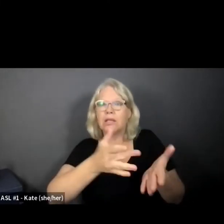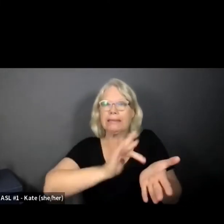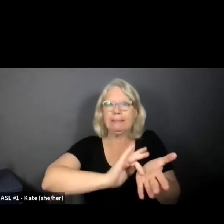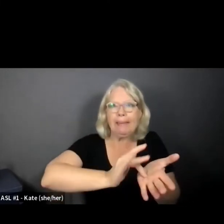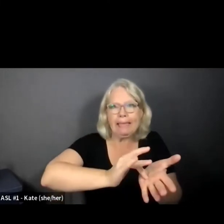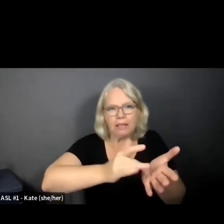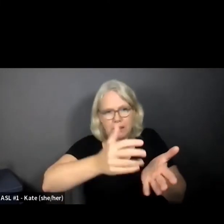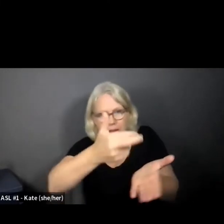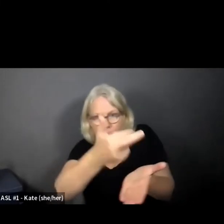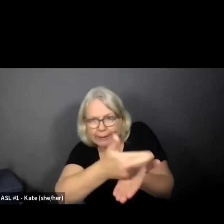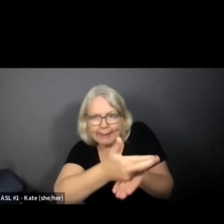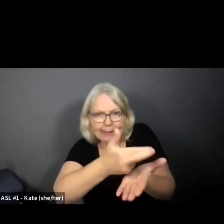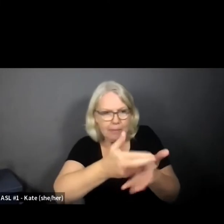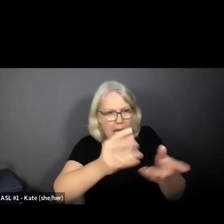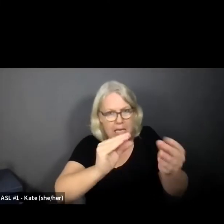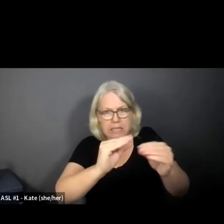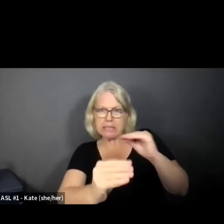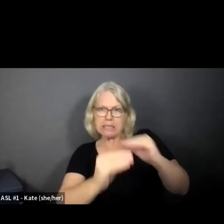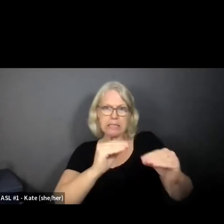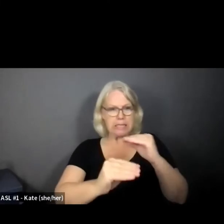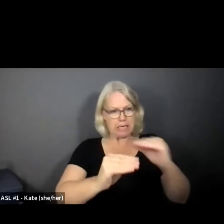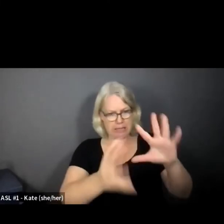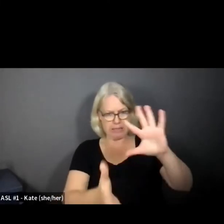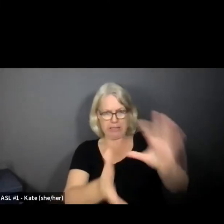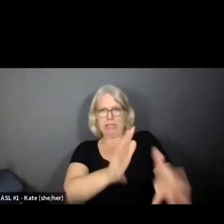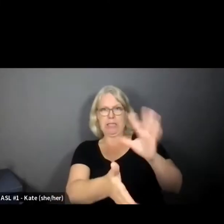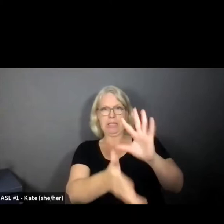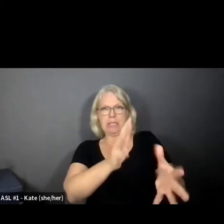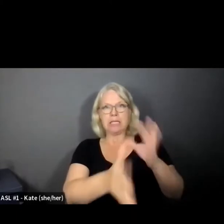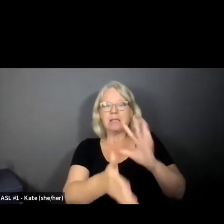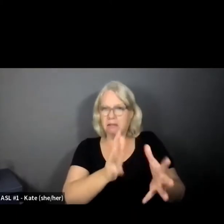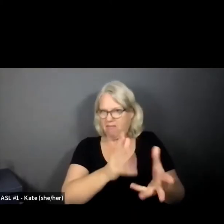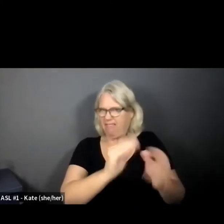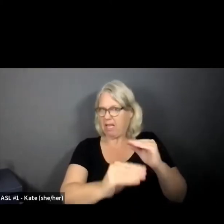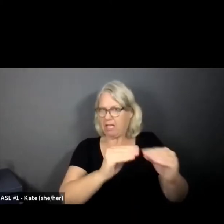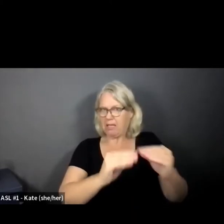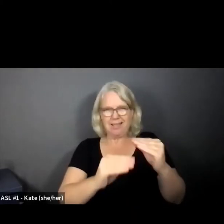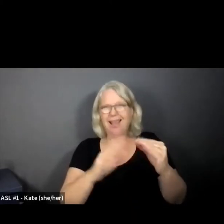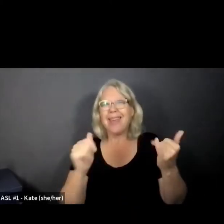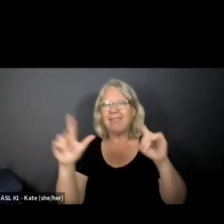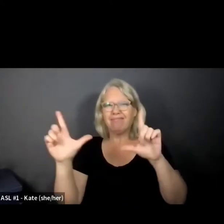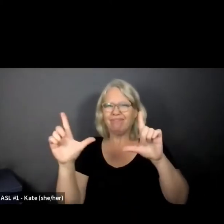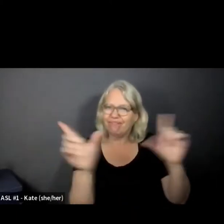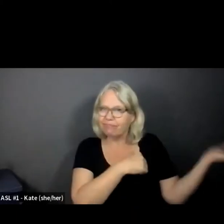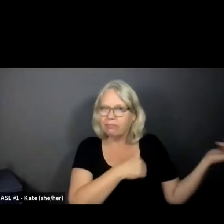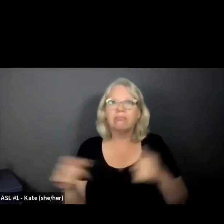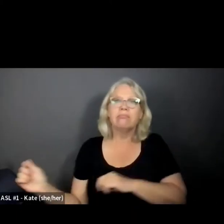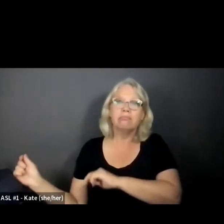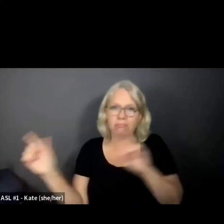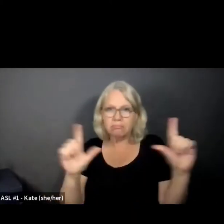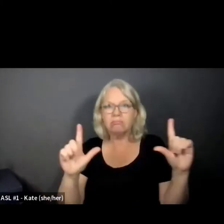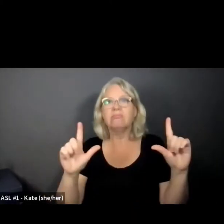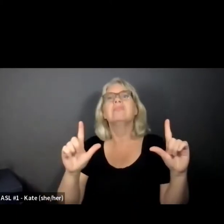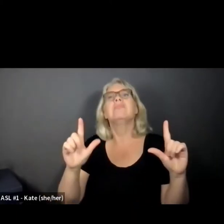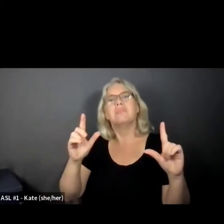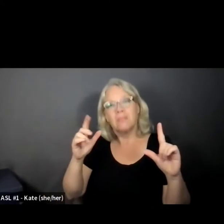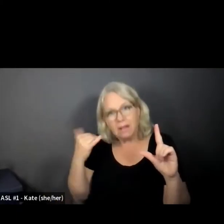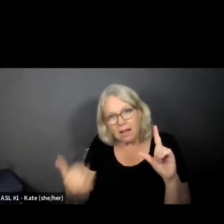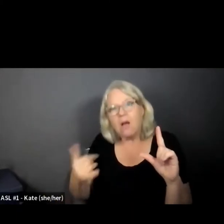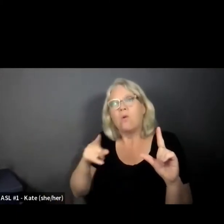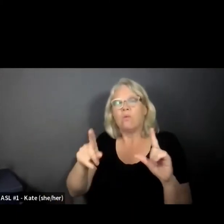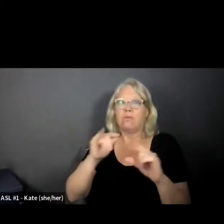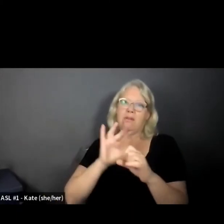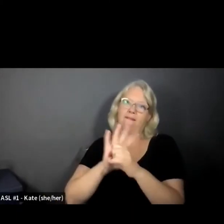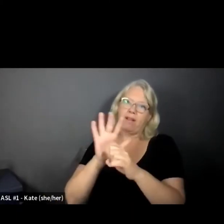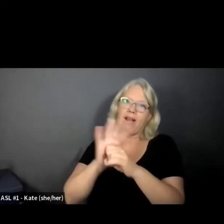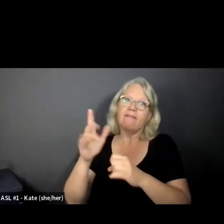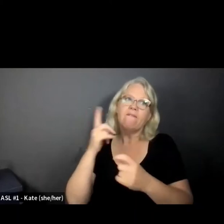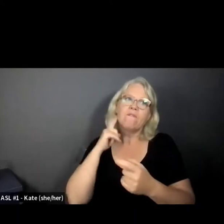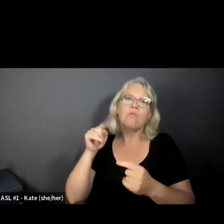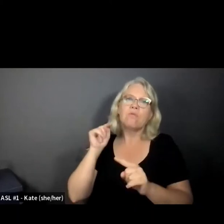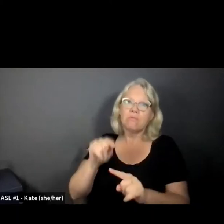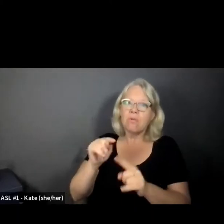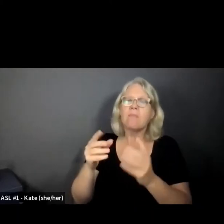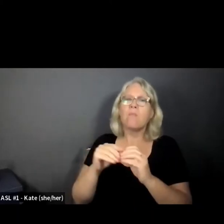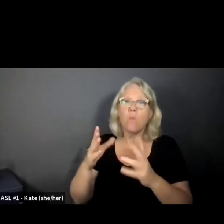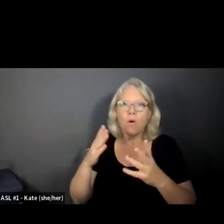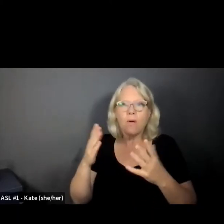ON HOW TO FIX THE DISABLING DEFECT TO WHAT WE NOW ADVOCATE FOR A HUMAN RIGHTS PRISM THAT